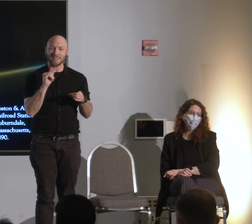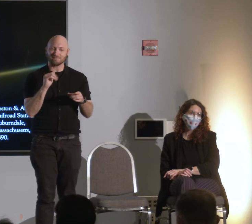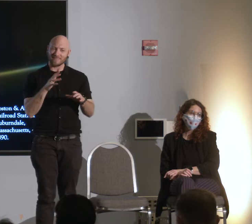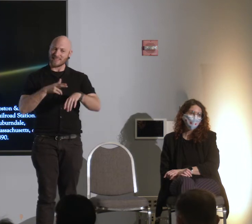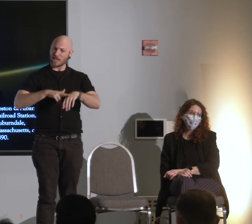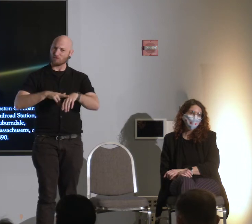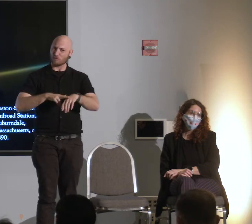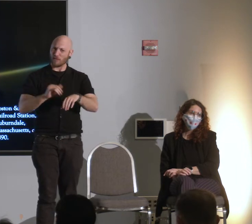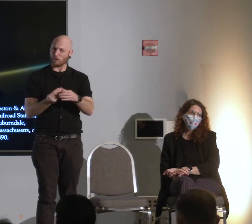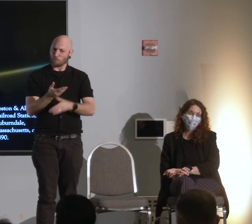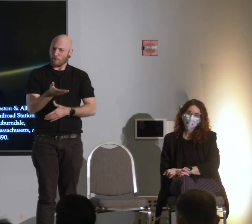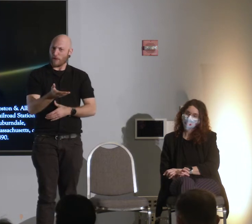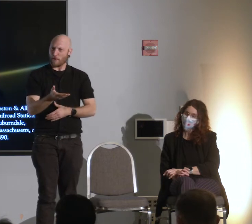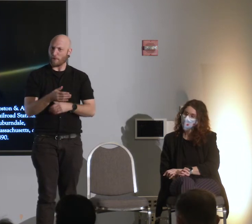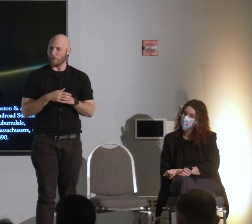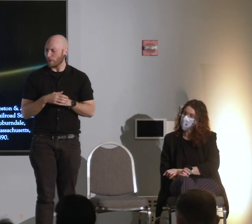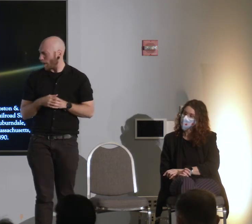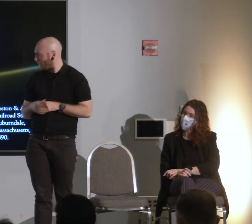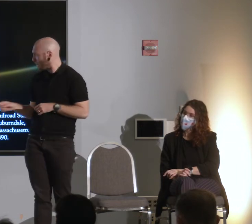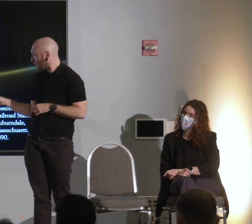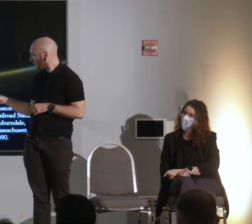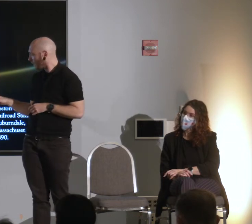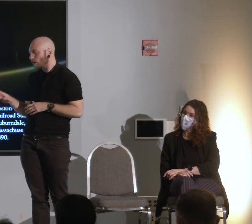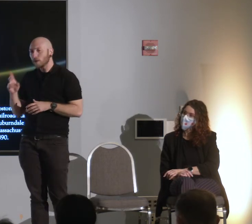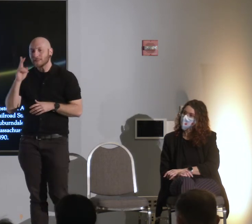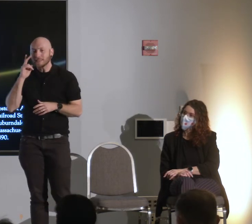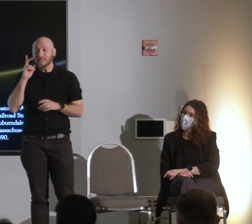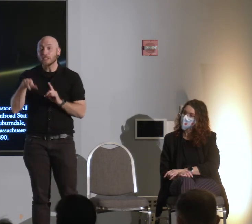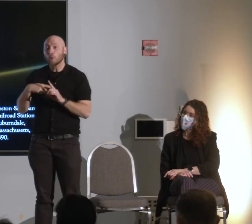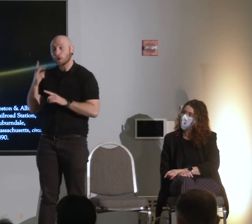As their friend Charles Briggs sergeant explained, the whole effect was to make the station seem